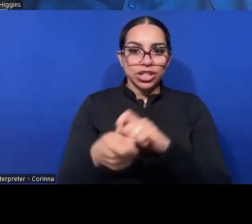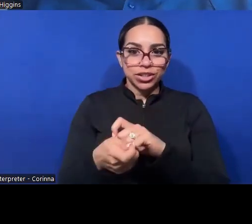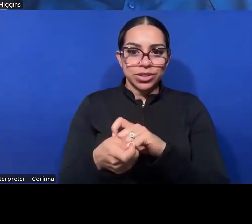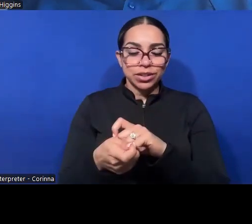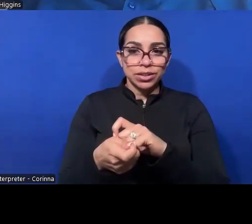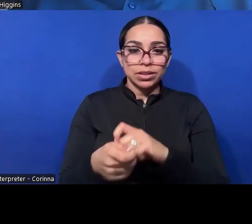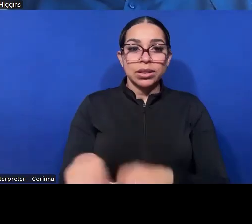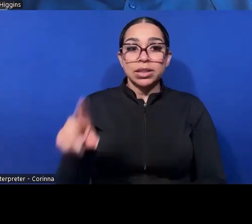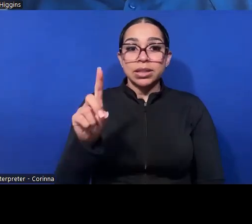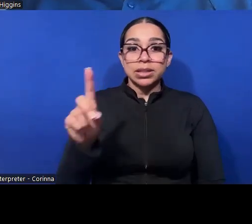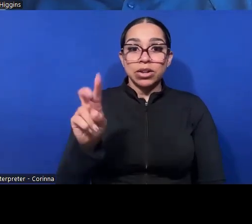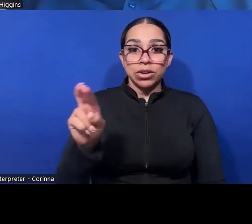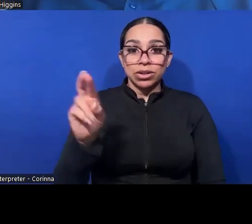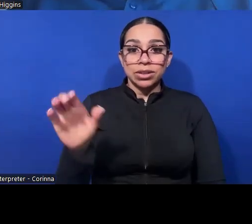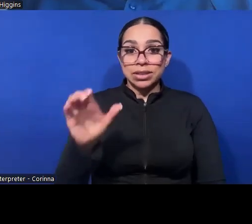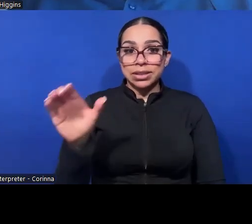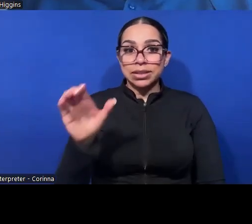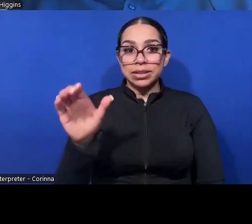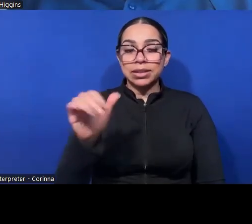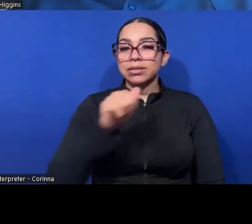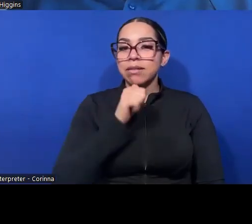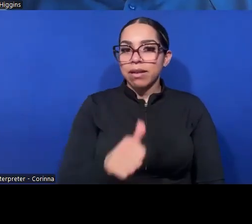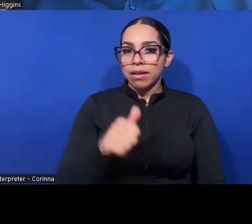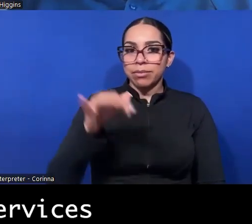Disability Rights California is a nonprofit legal rights